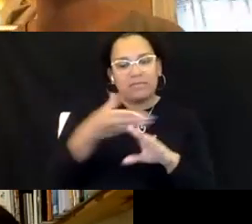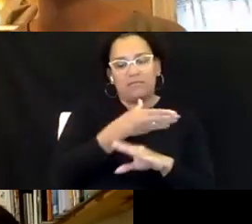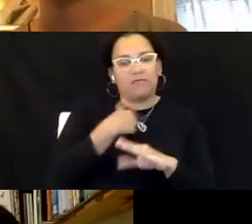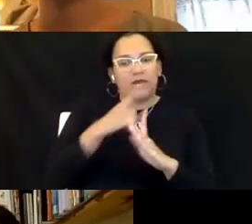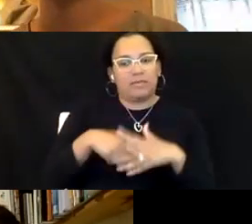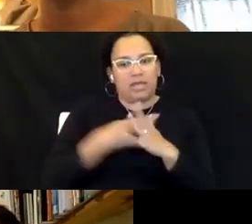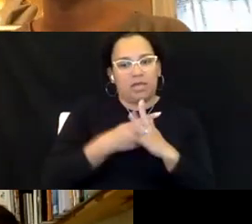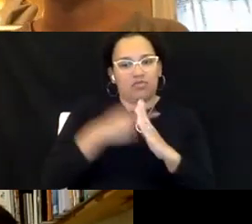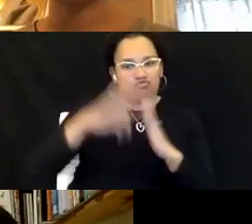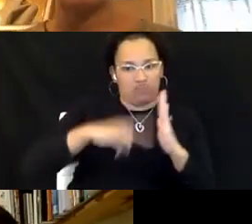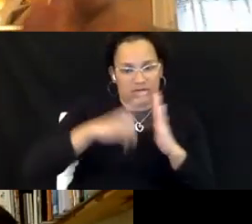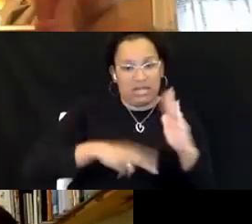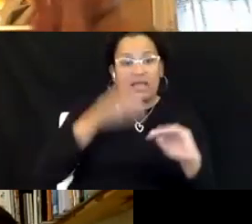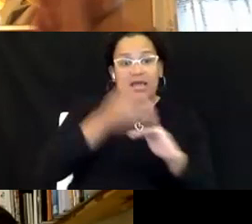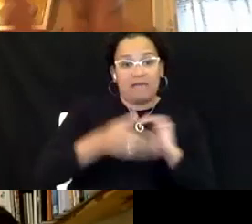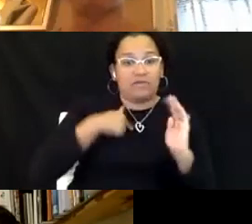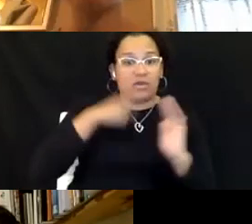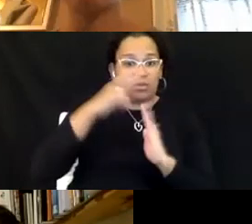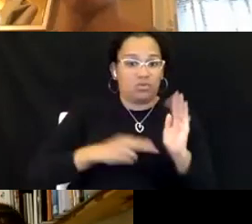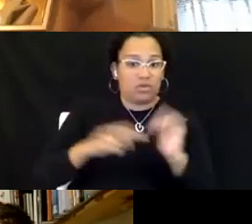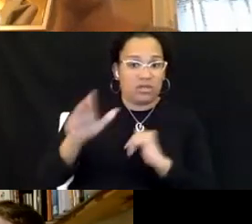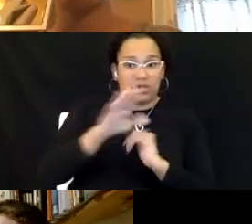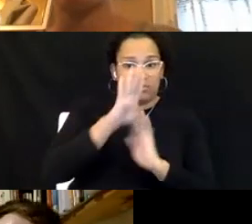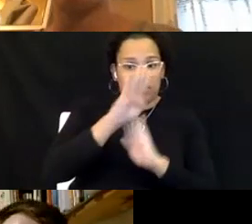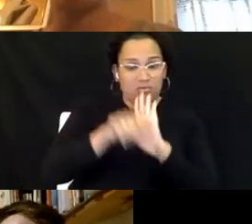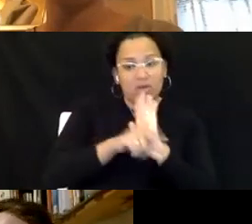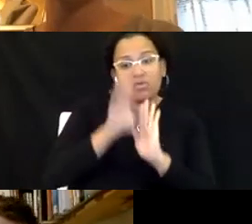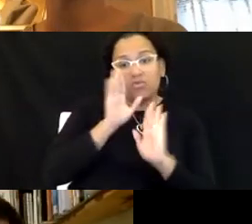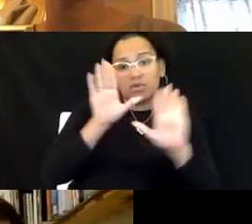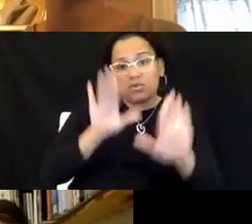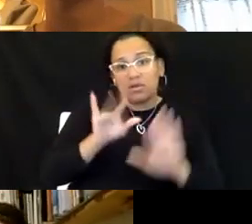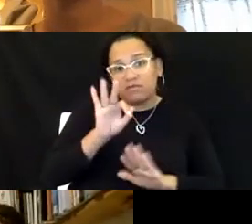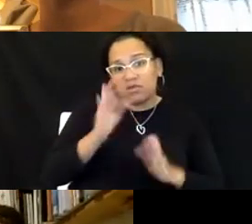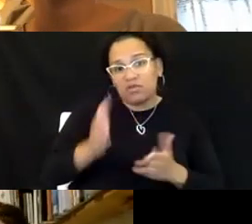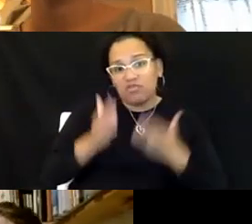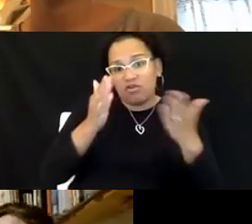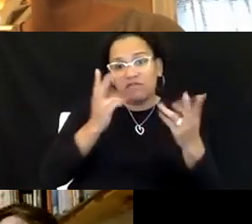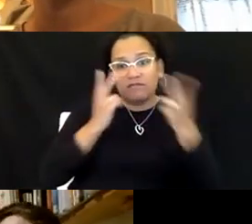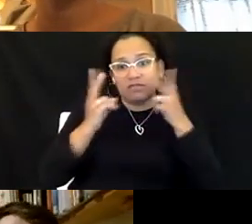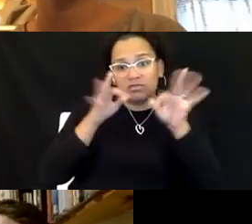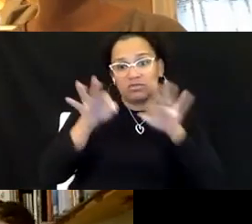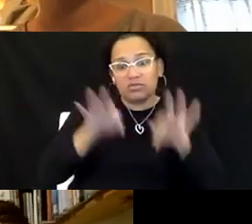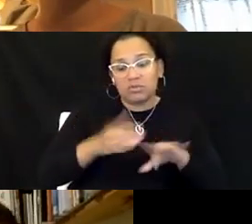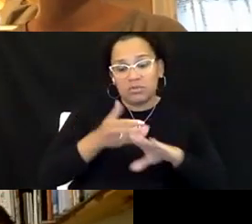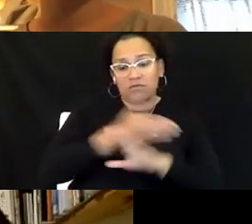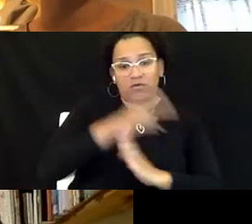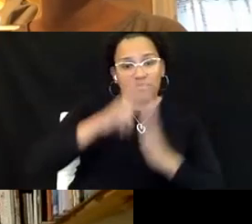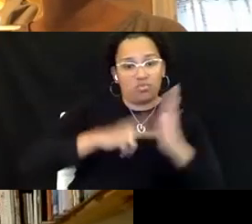Tonya Suther: After I read the bio I think it's it's great if you could offer a visual description before reading your work and then after each reading.